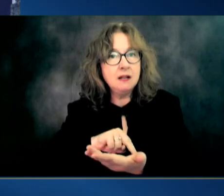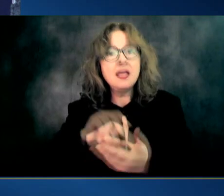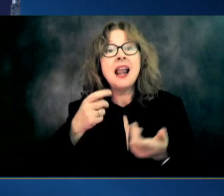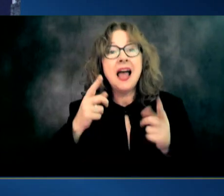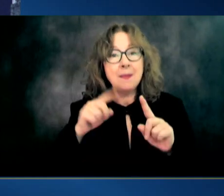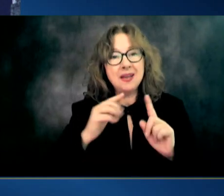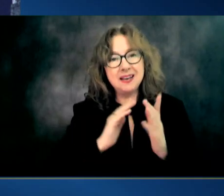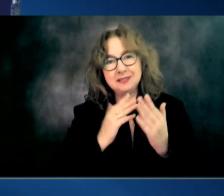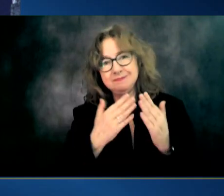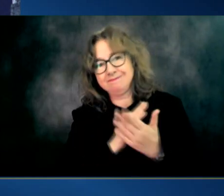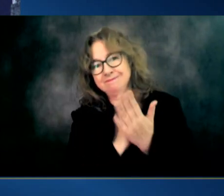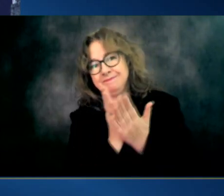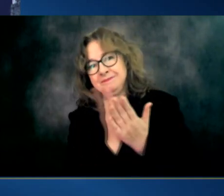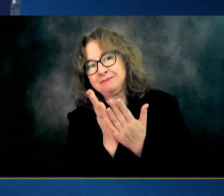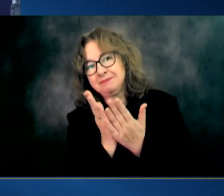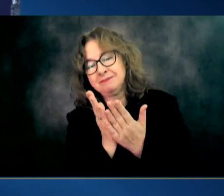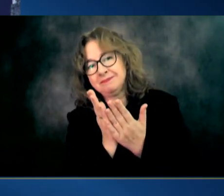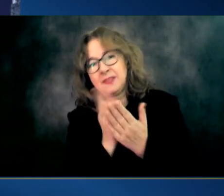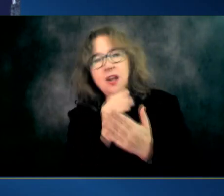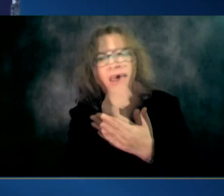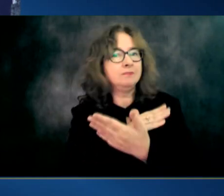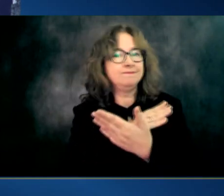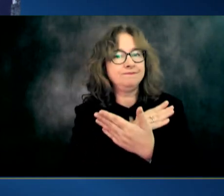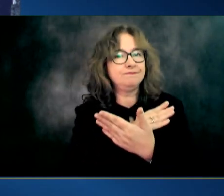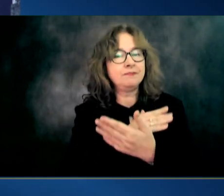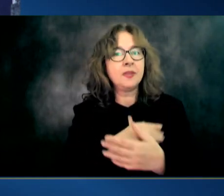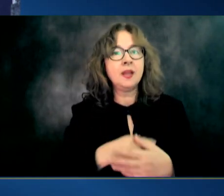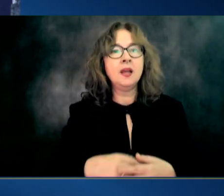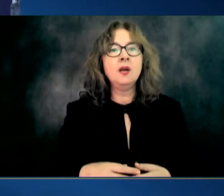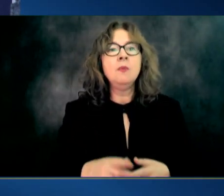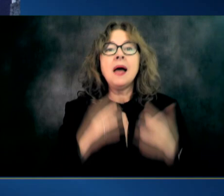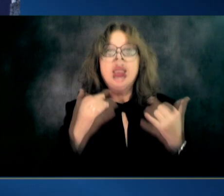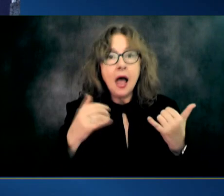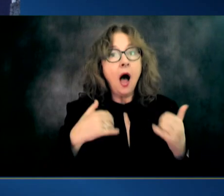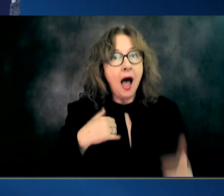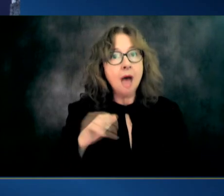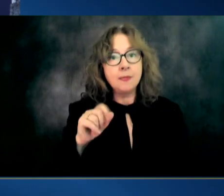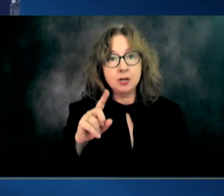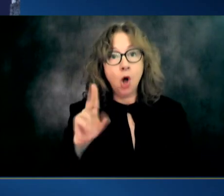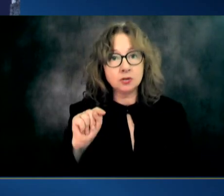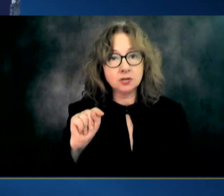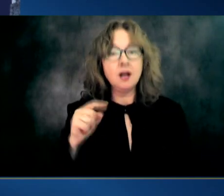now that I'm an adult, now that I'm a self-advocate, I fight so hard for my mental